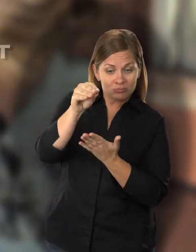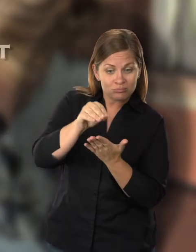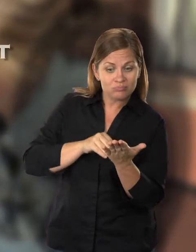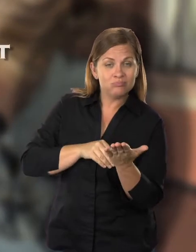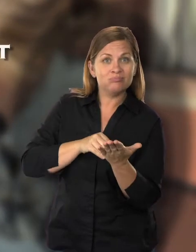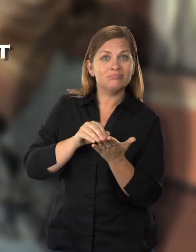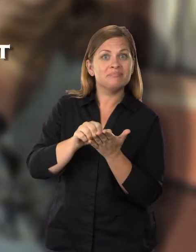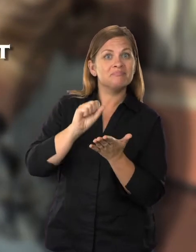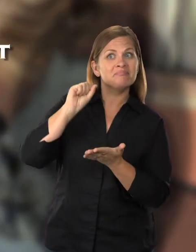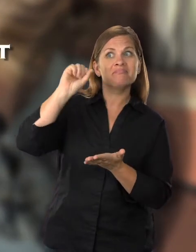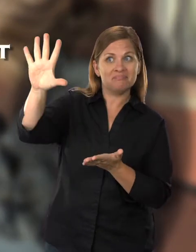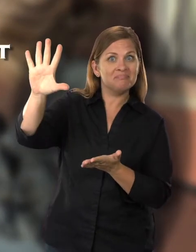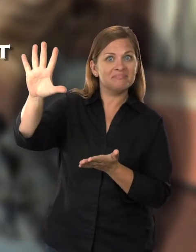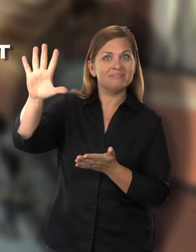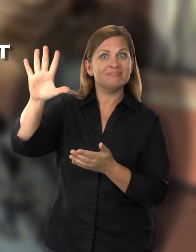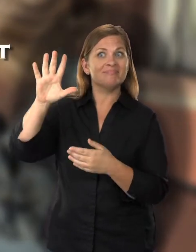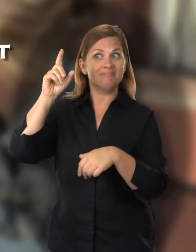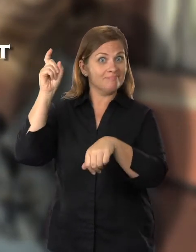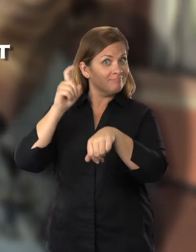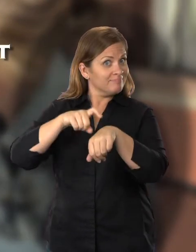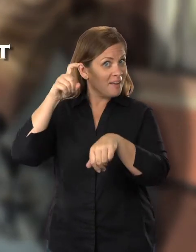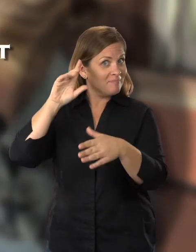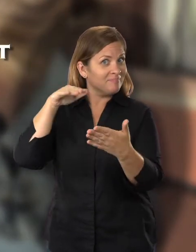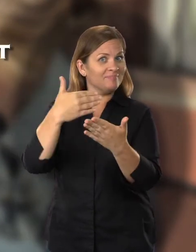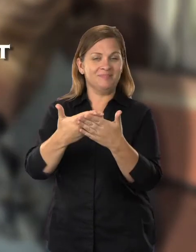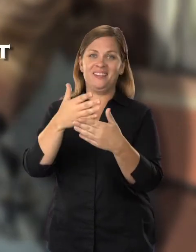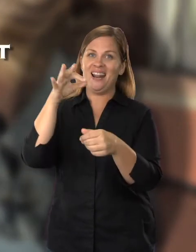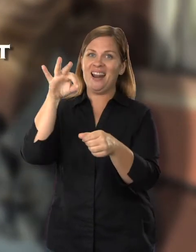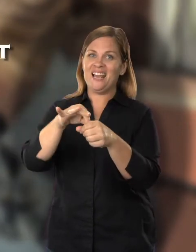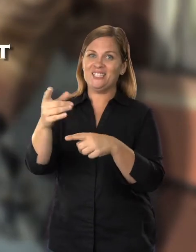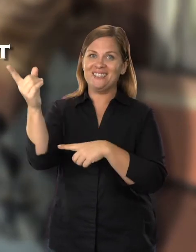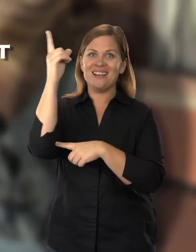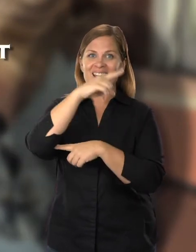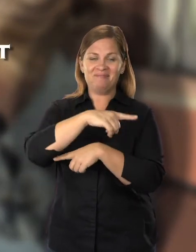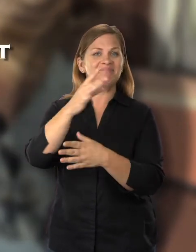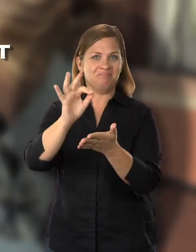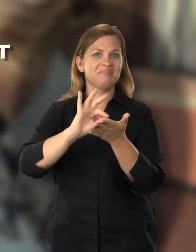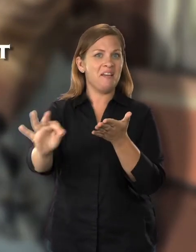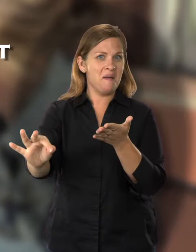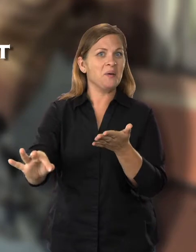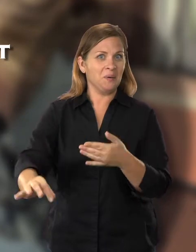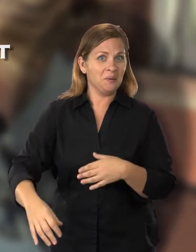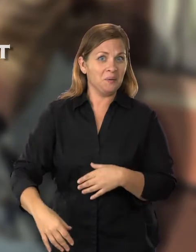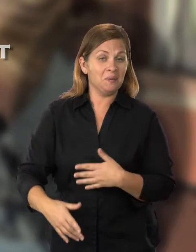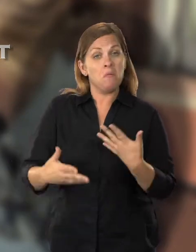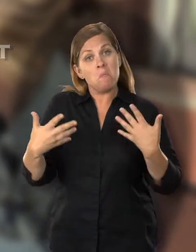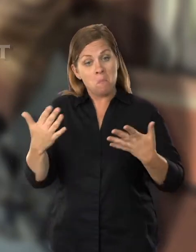Fill it out and send it back so that it arrives at your election office by Election Day for it to be counted.